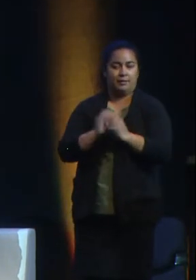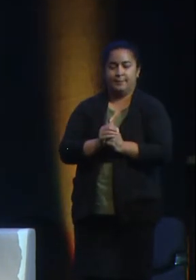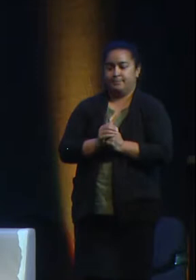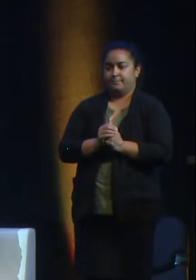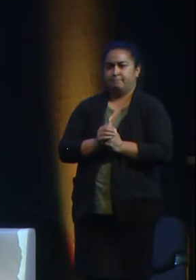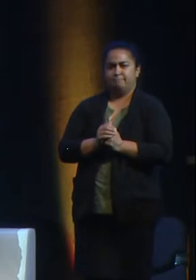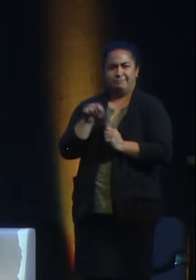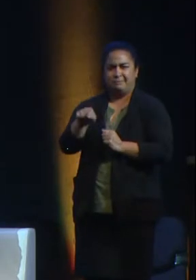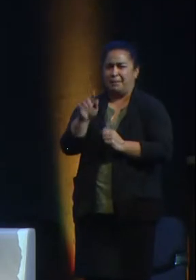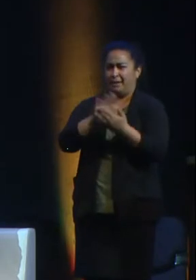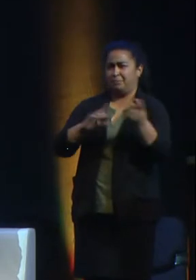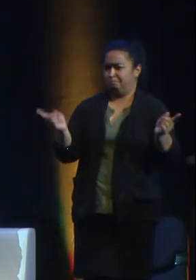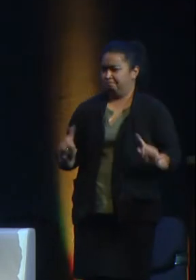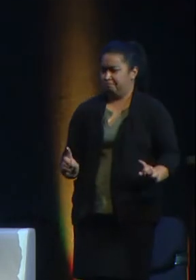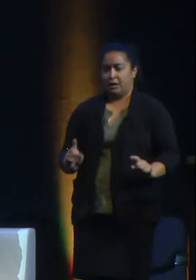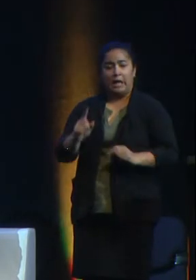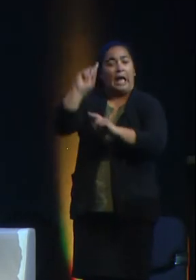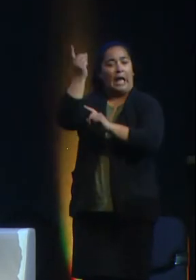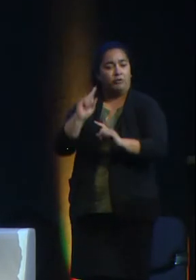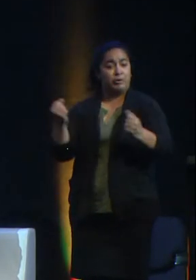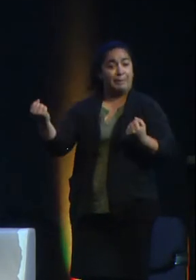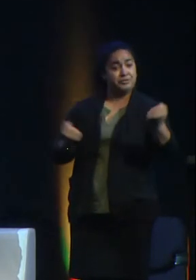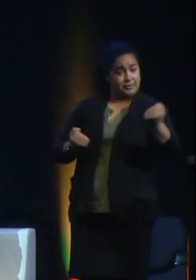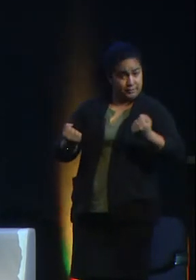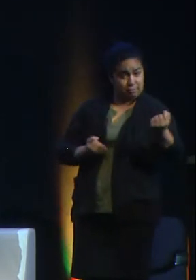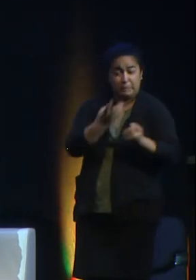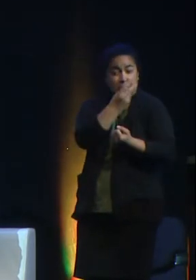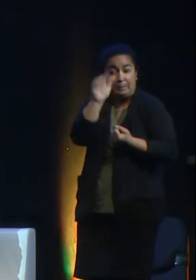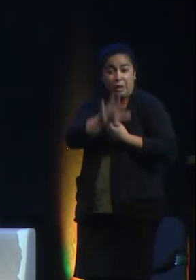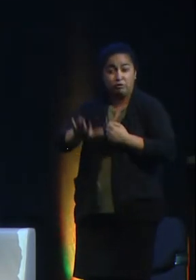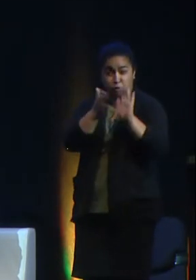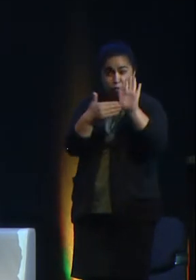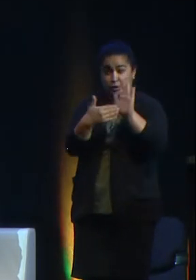electric buses which some regions of New Zealand have already gone into, electric scooters,